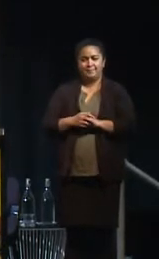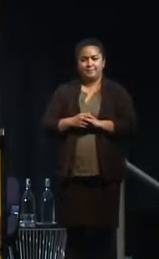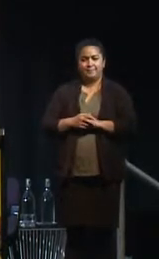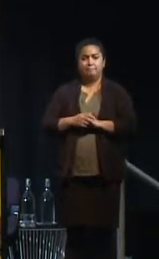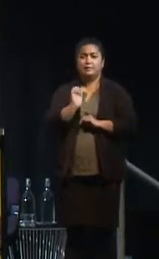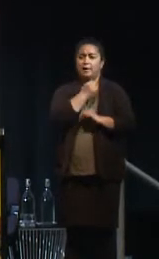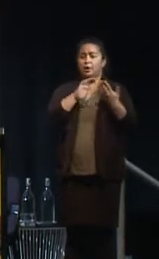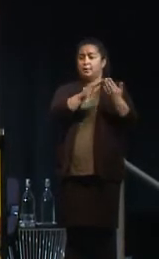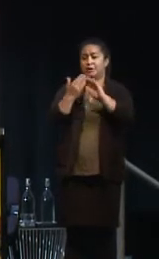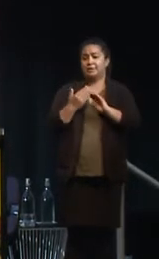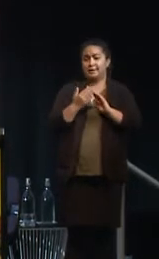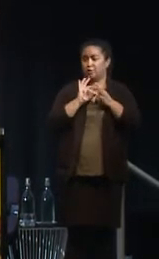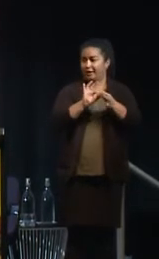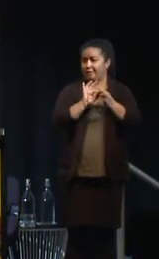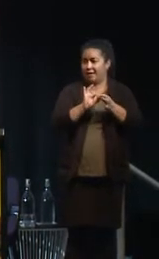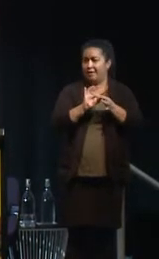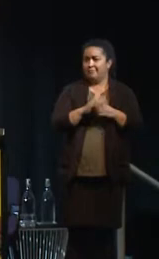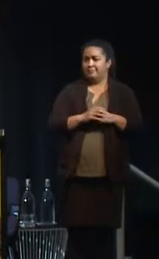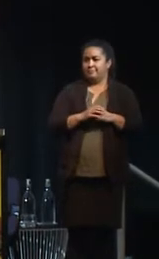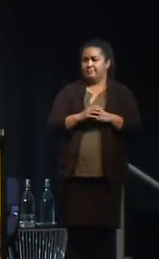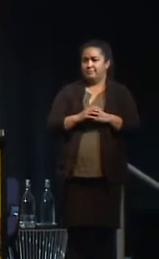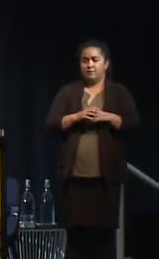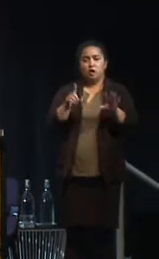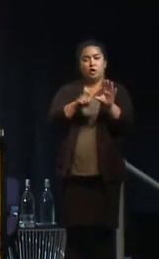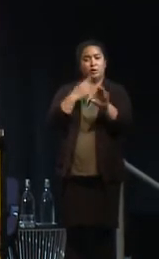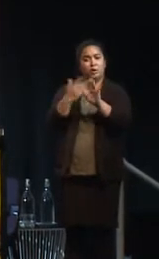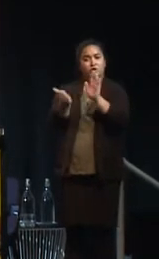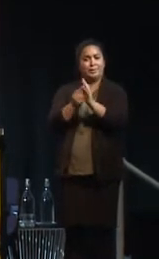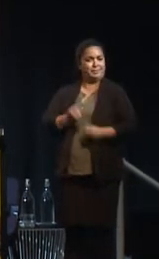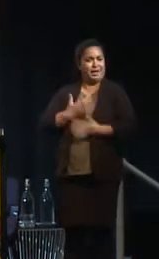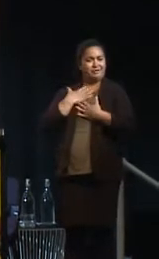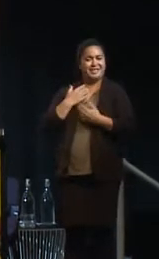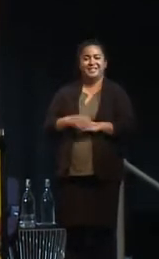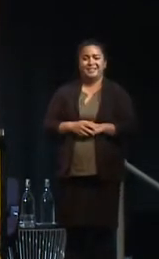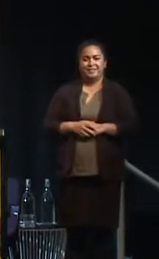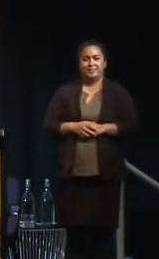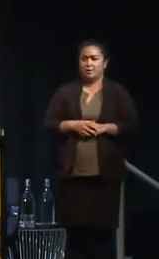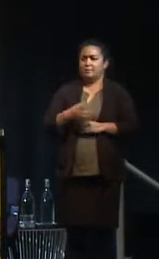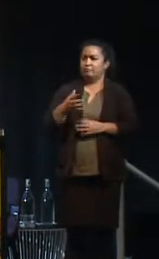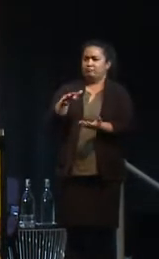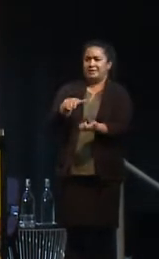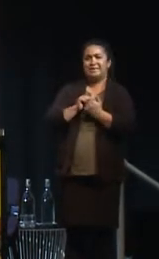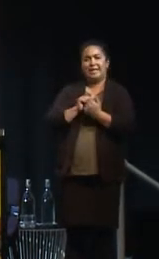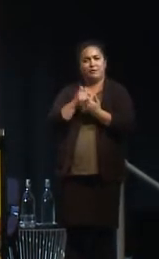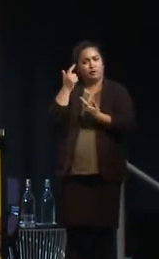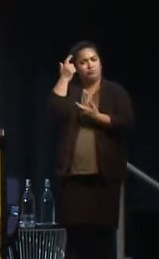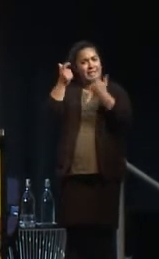“Our communities to be really working together” “The youth workshop was inspiring” And got the creative ideas of hundreds of Taranaki schoolchildren.